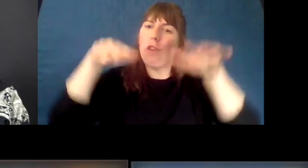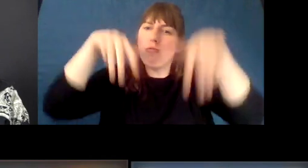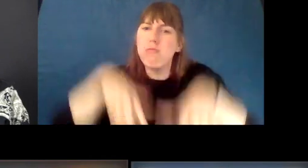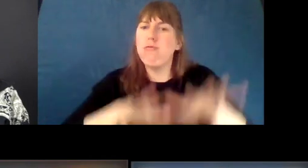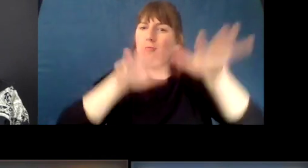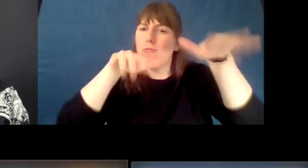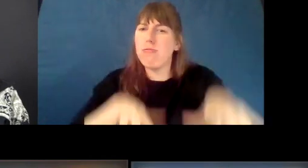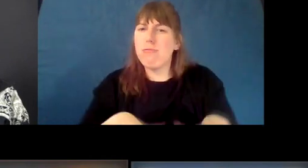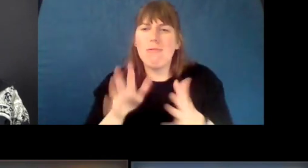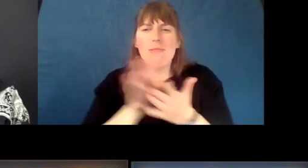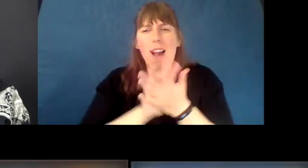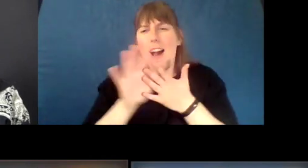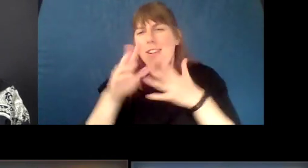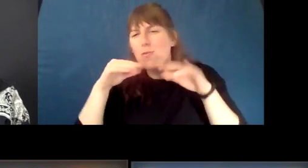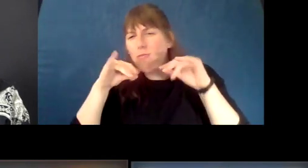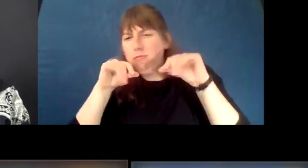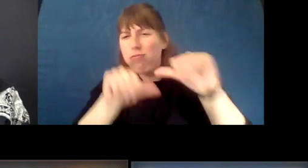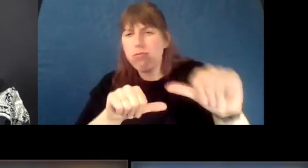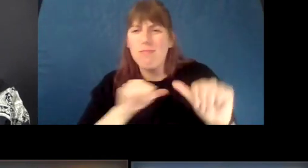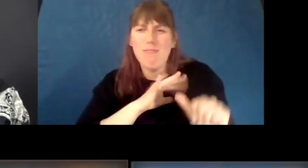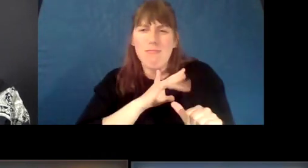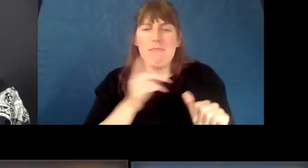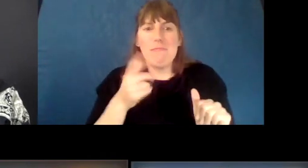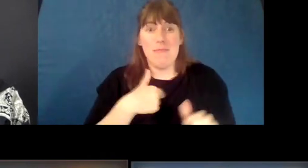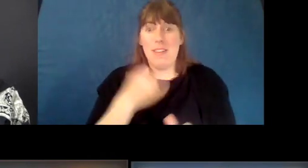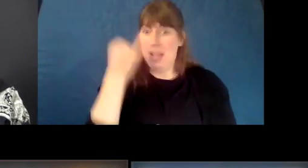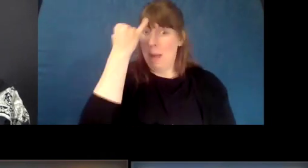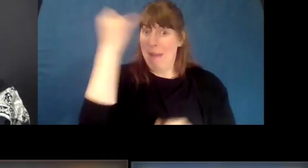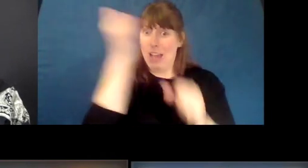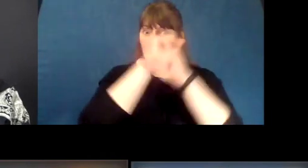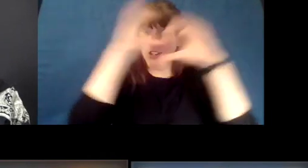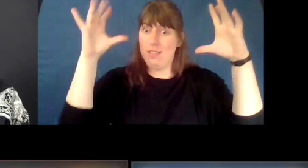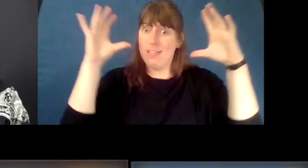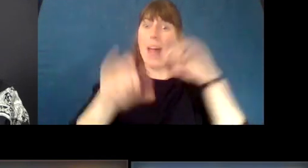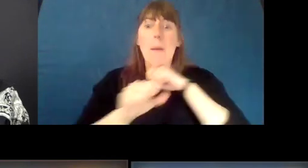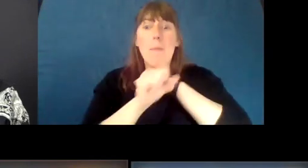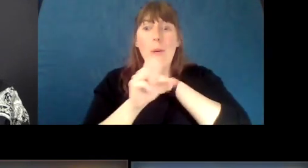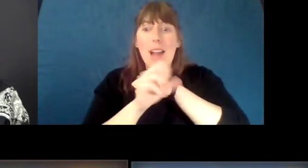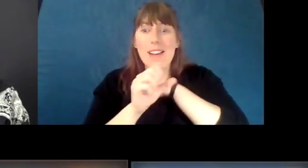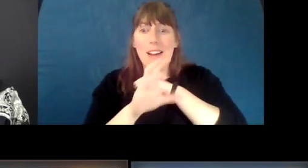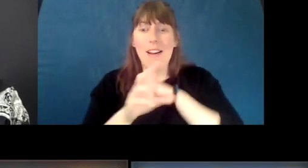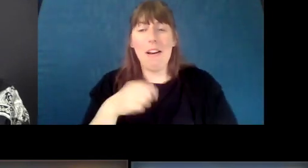flowing down. And you can imagine that this propaganda poster came about when